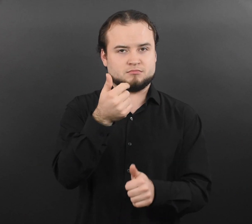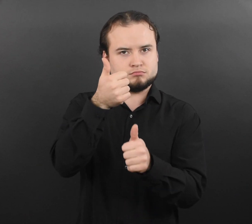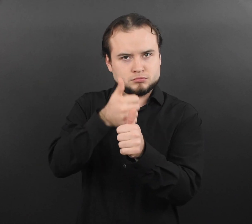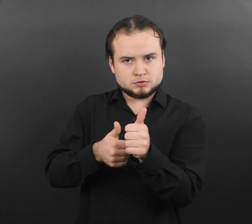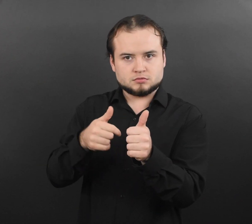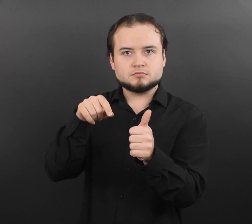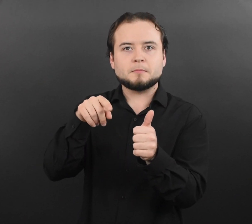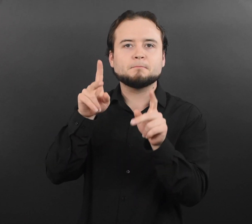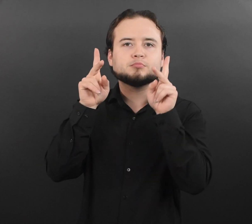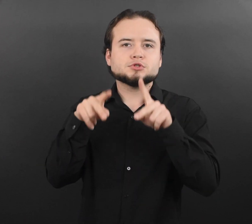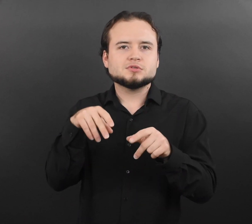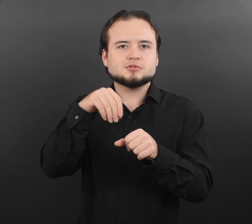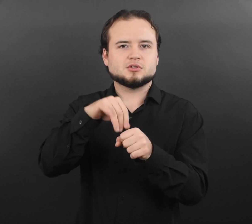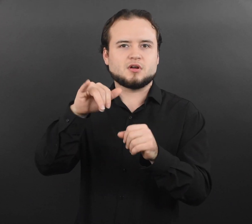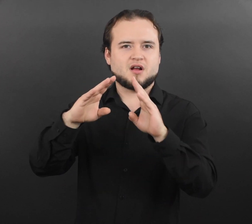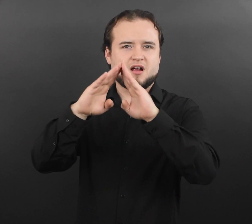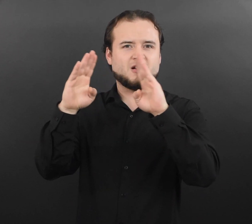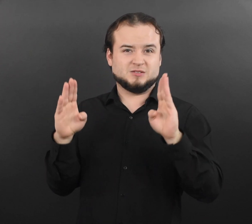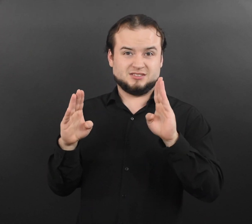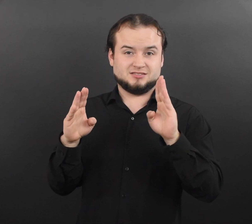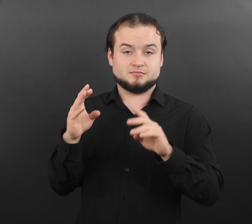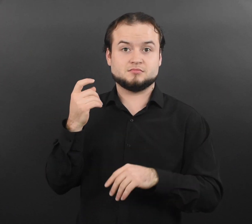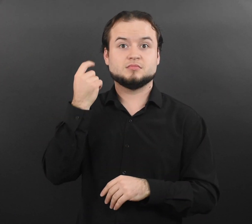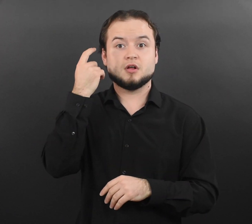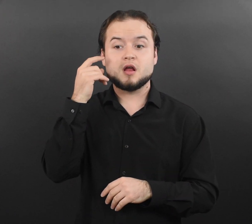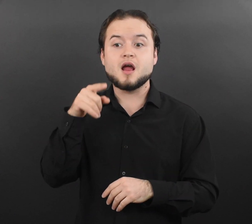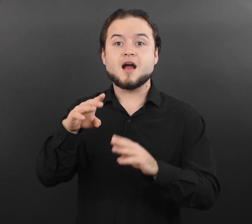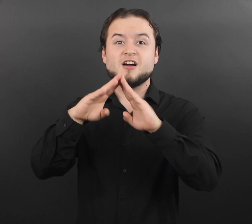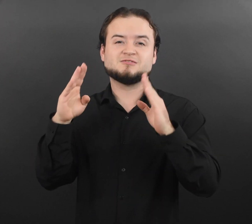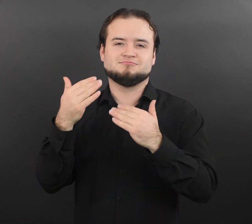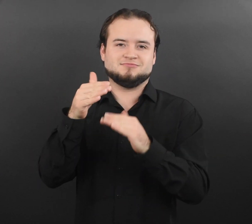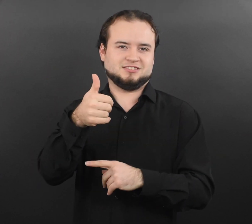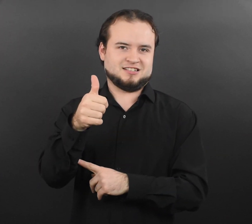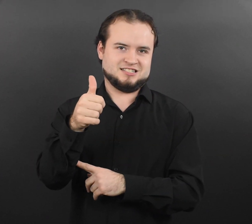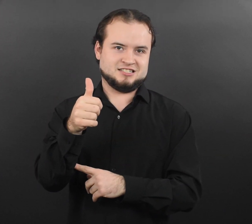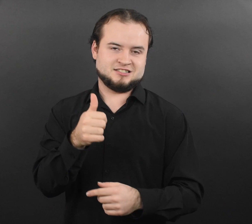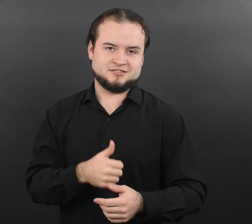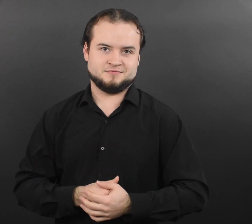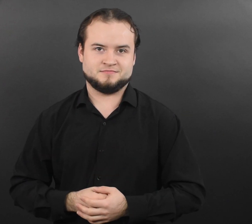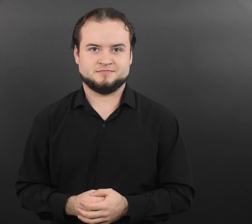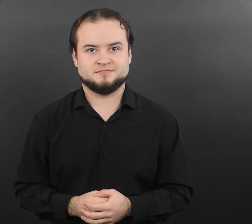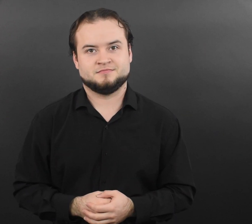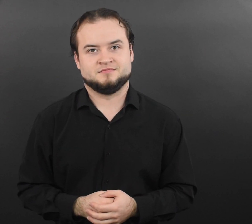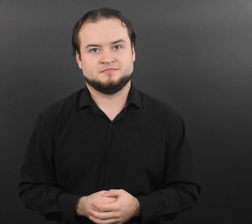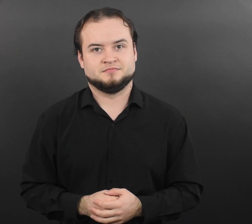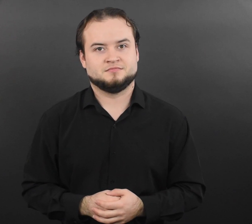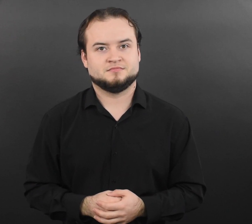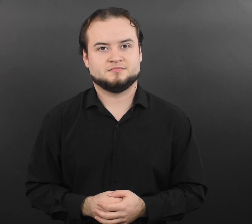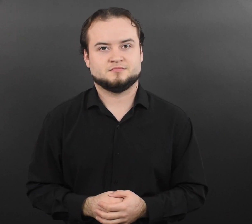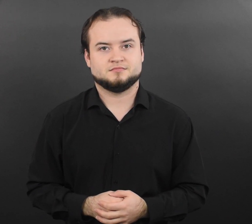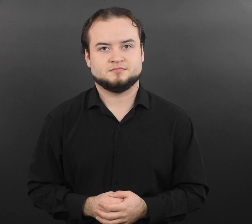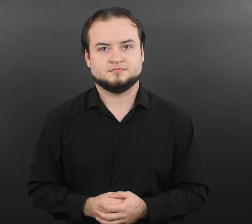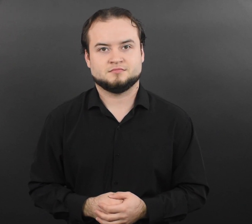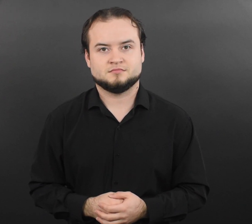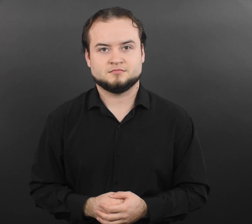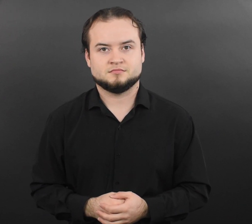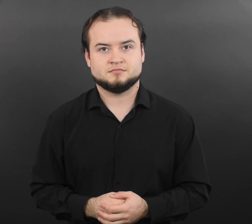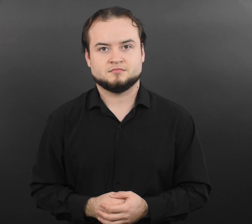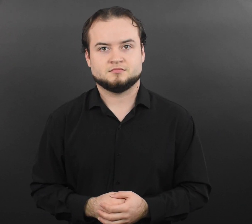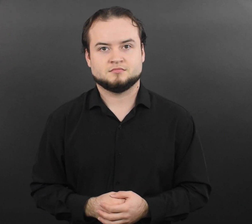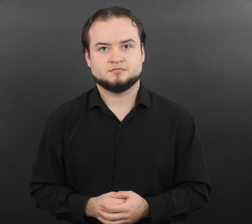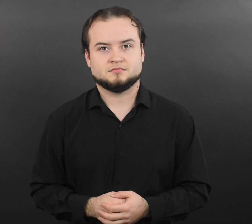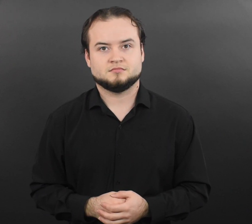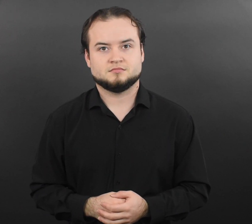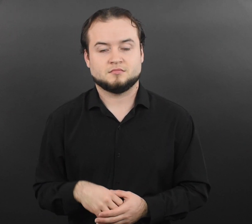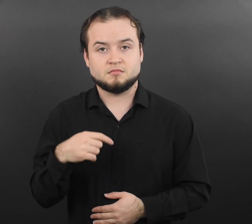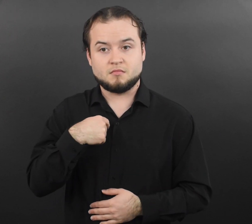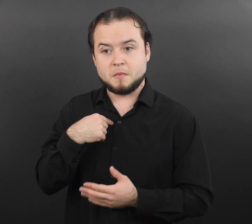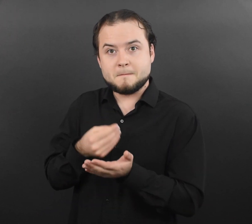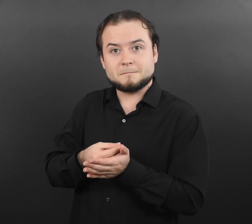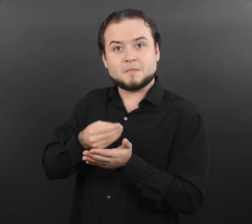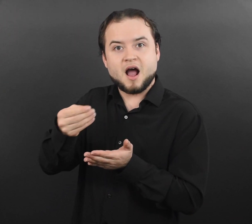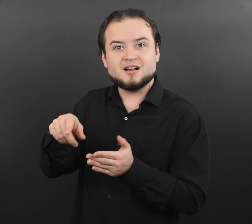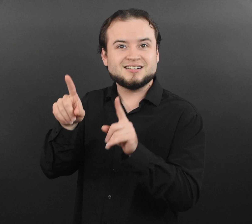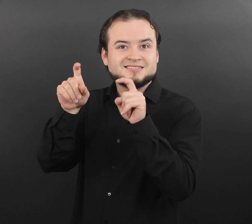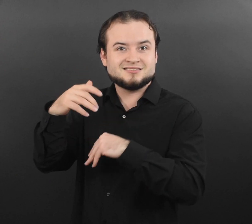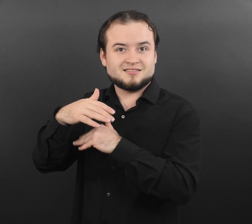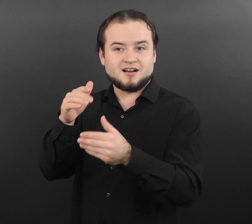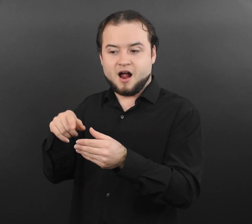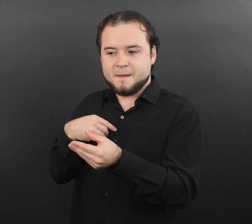(up to 10 per household). Can you reimburse me for a test kit I purchase?